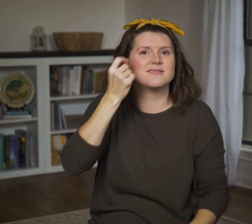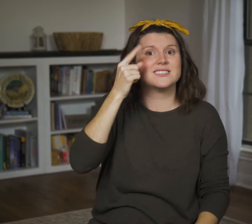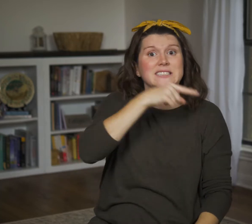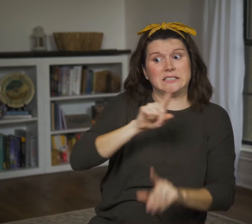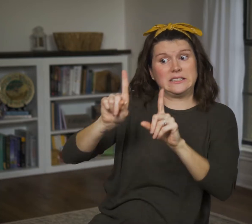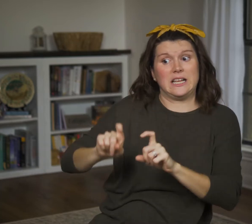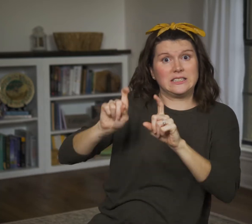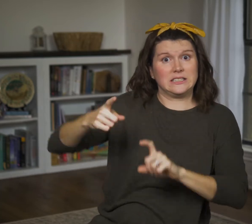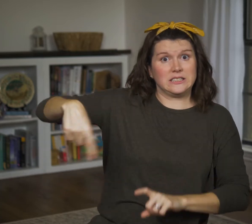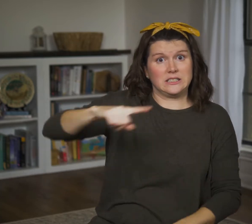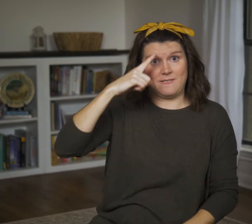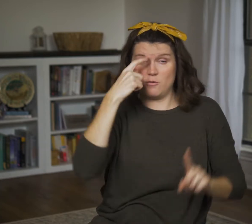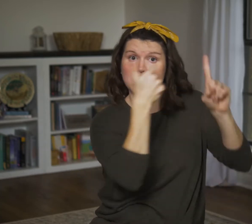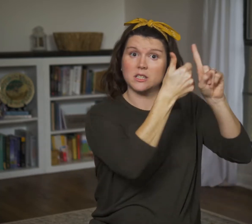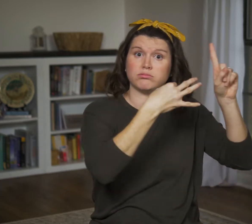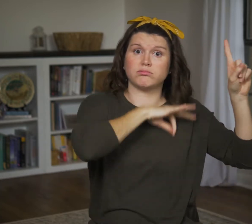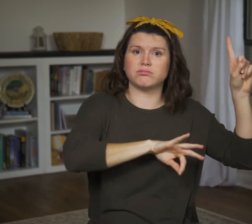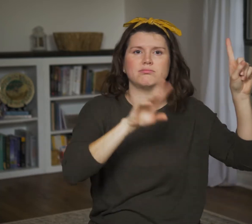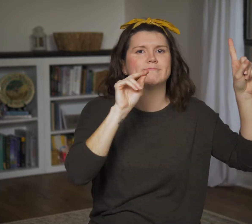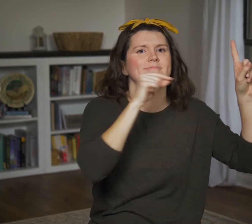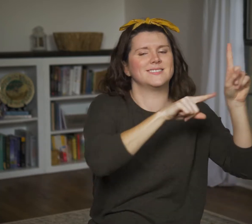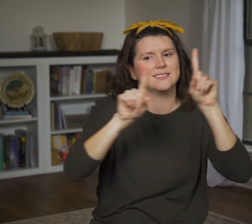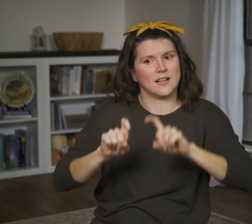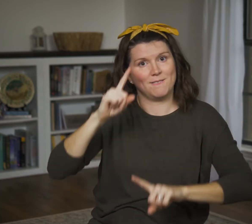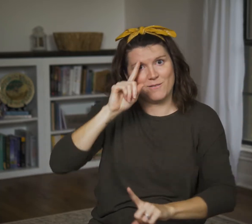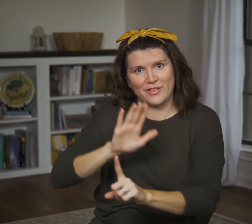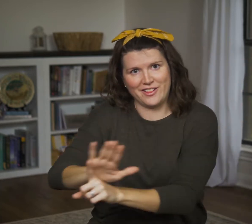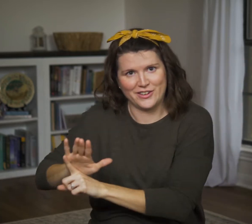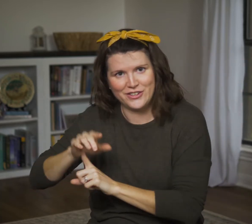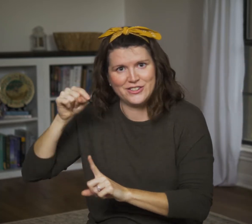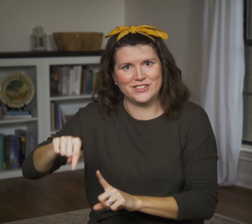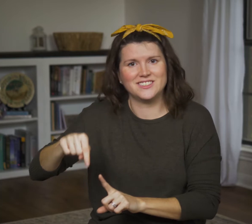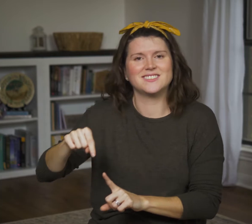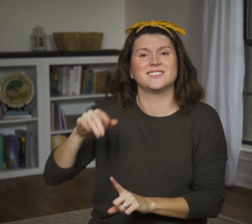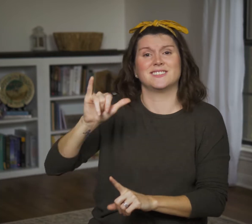He’s not testing them for His sake, He’s testing them for their sake.